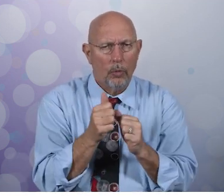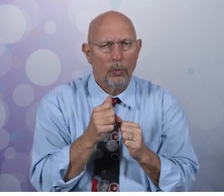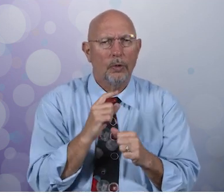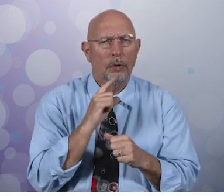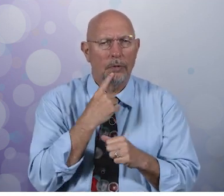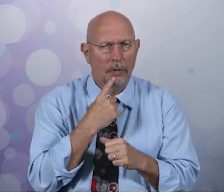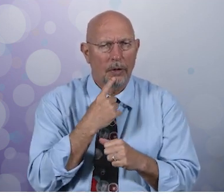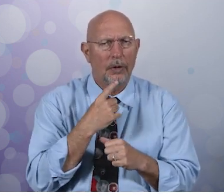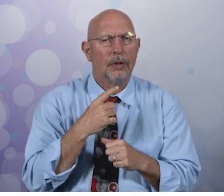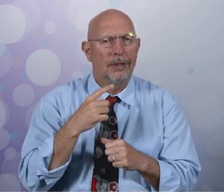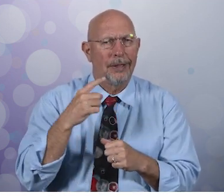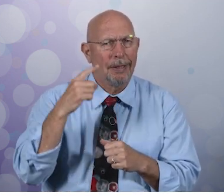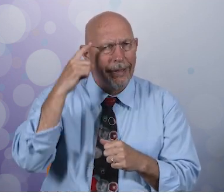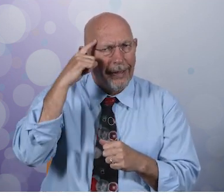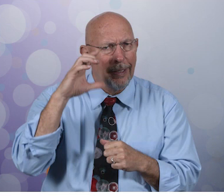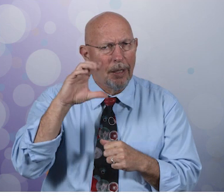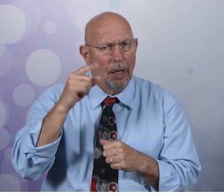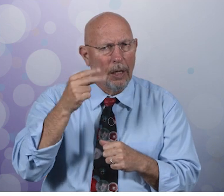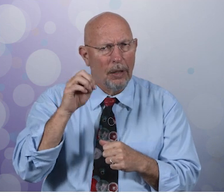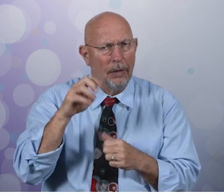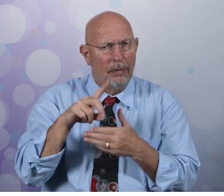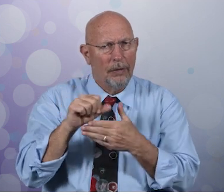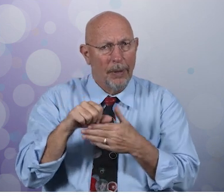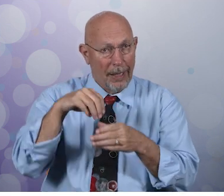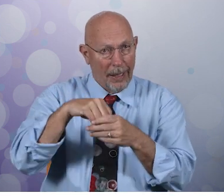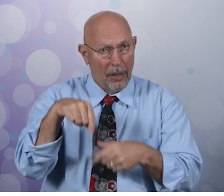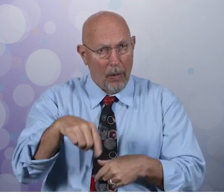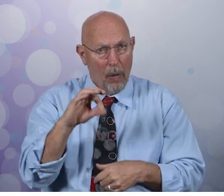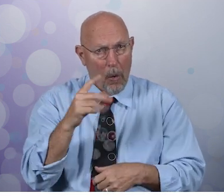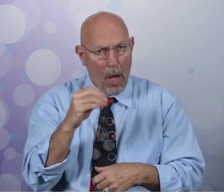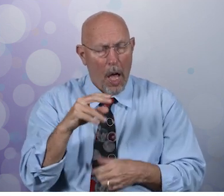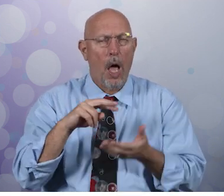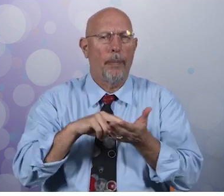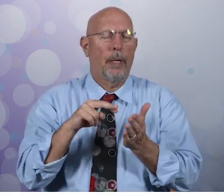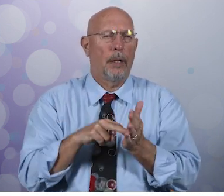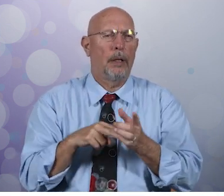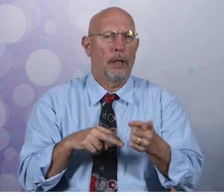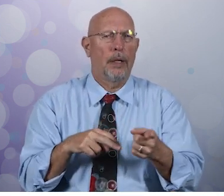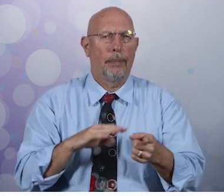disability in Ohio is a student who meets all the criteria